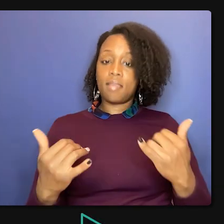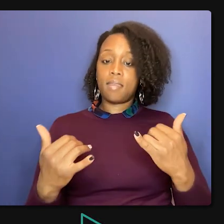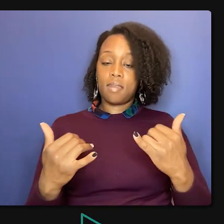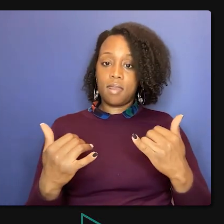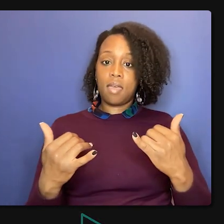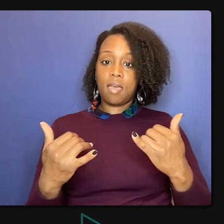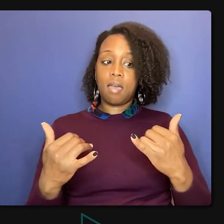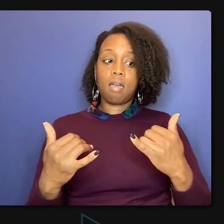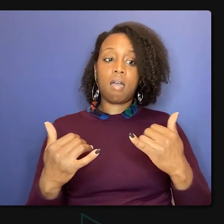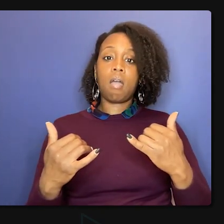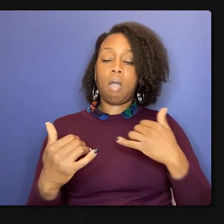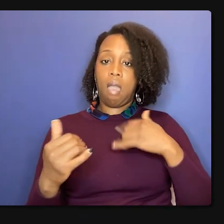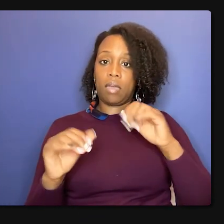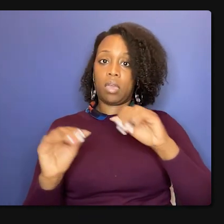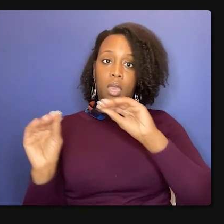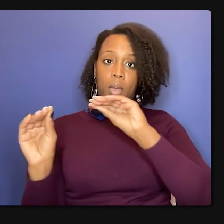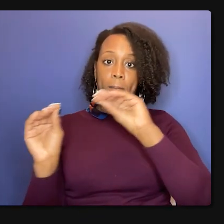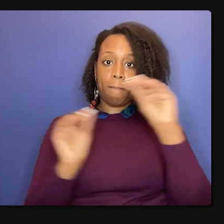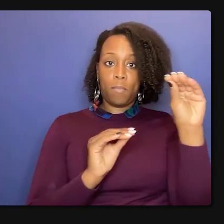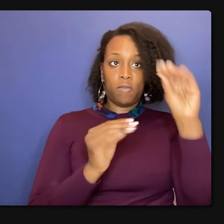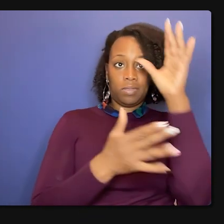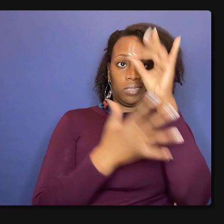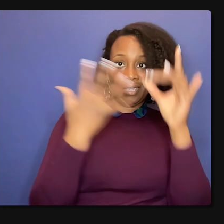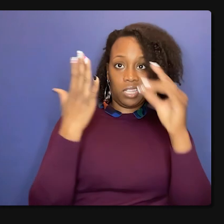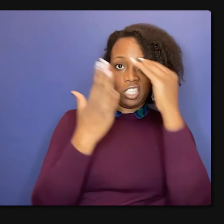And now I can move the selection list.